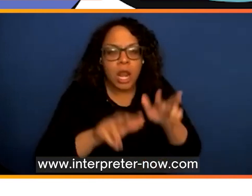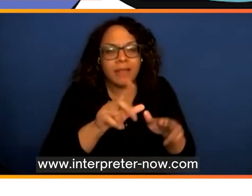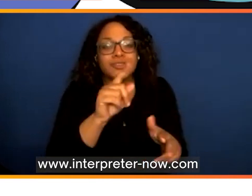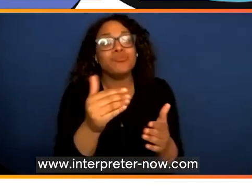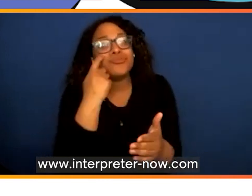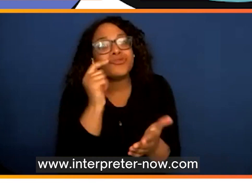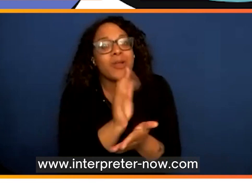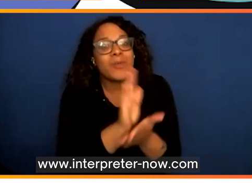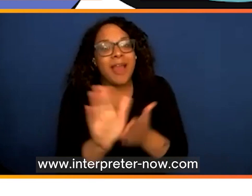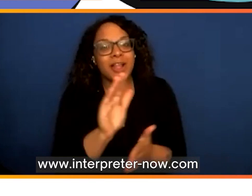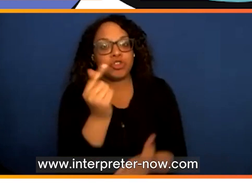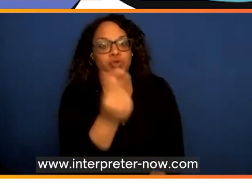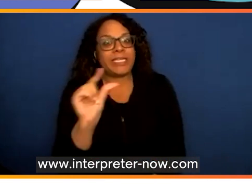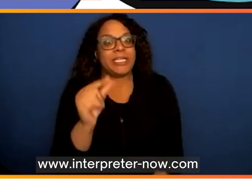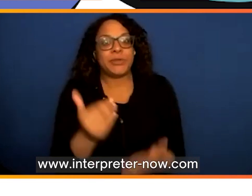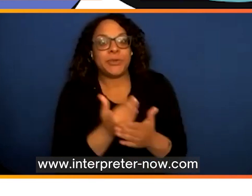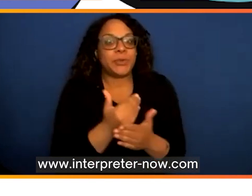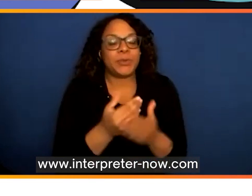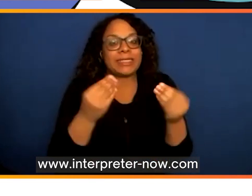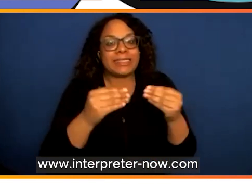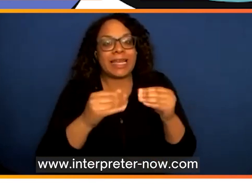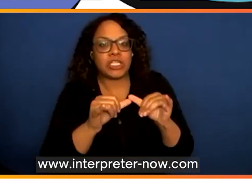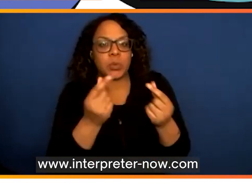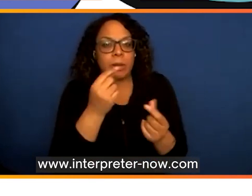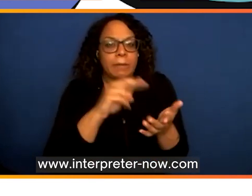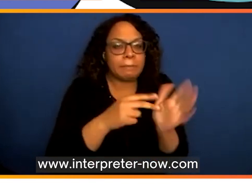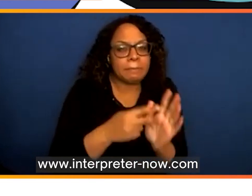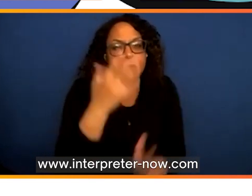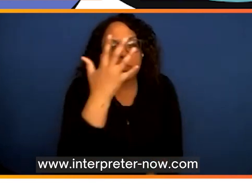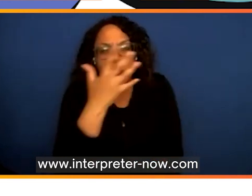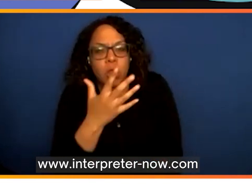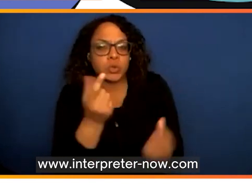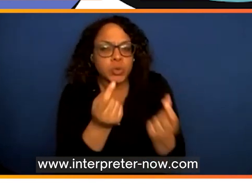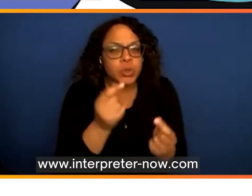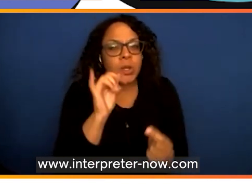learning how to be a sales engineer; what that looks like, what it sounds like. And